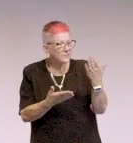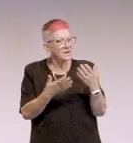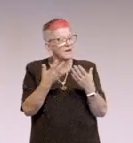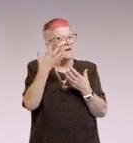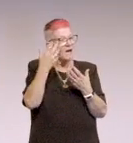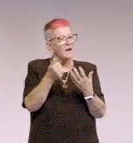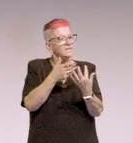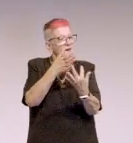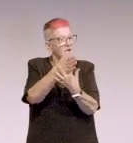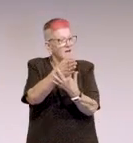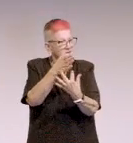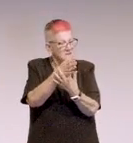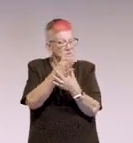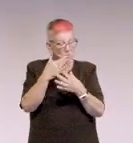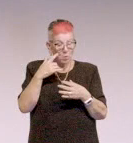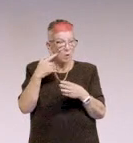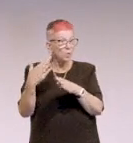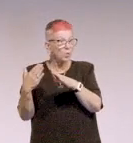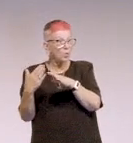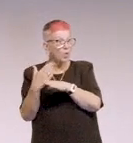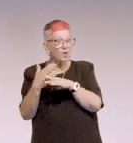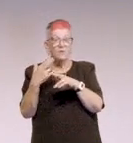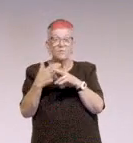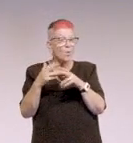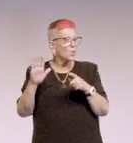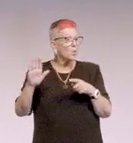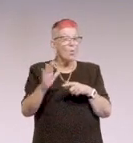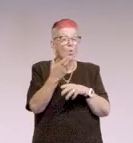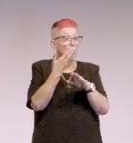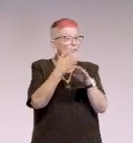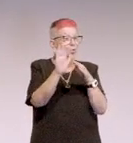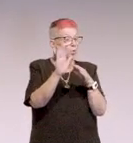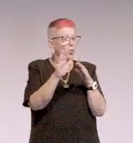library, when you're making any new company, you will have all the